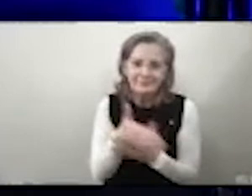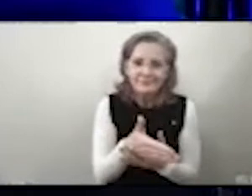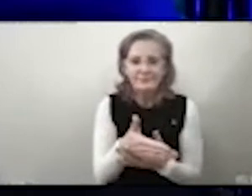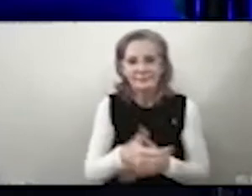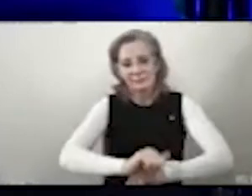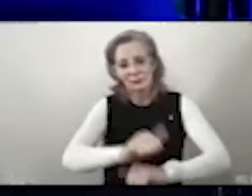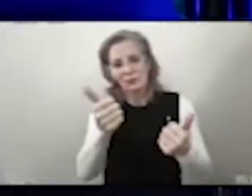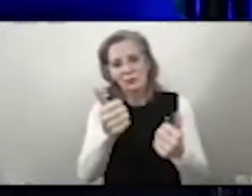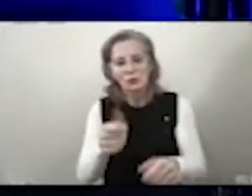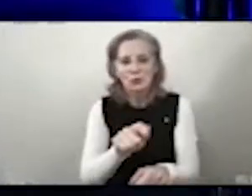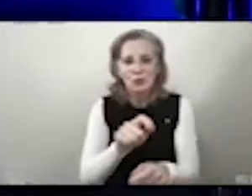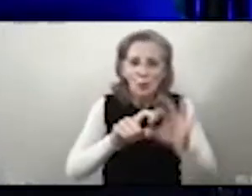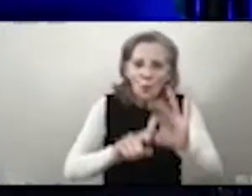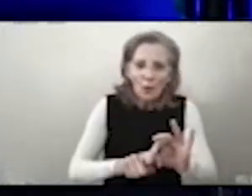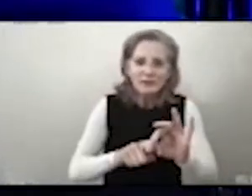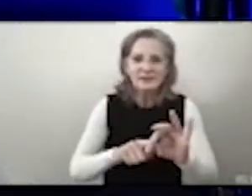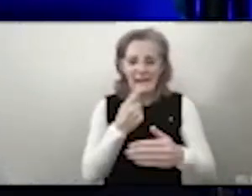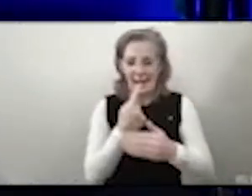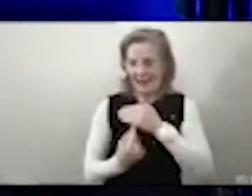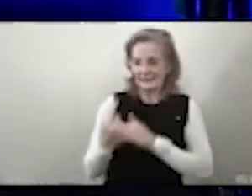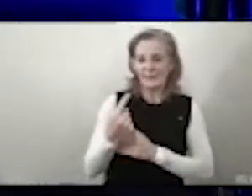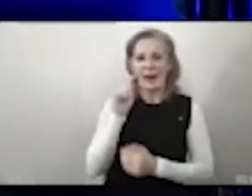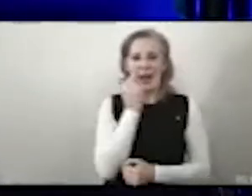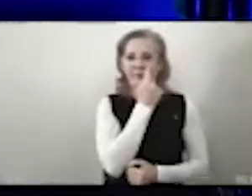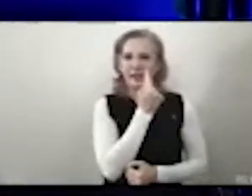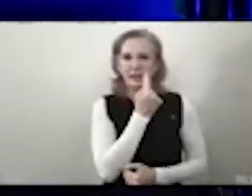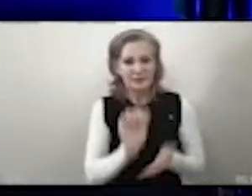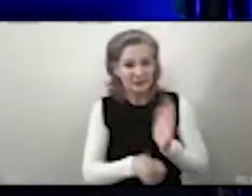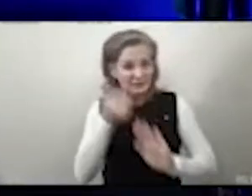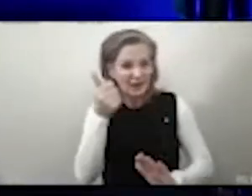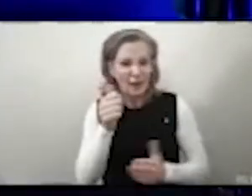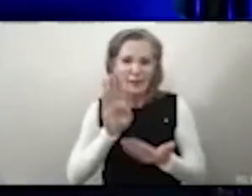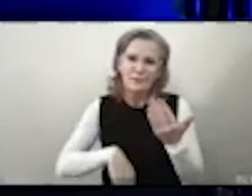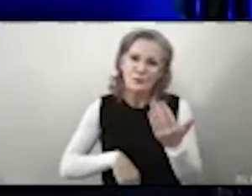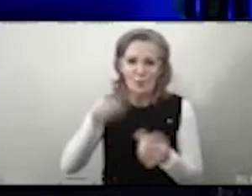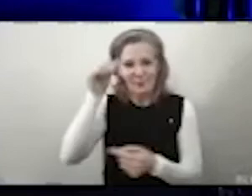expertise from across the academic community in emergency situations.